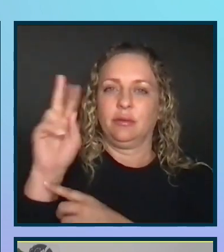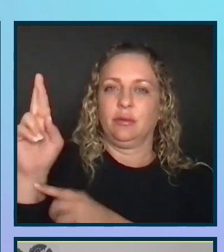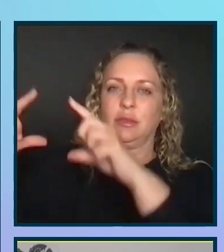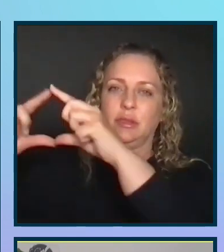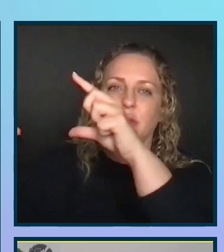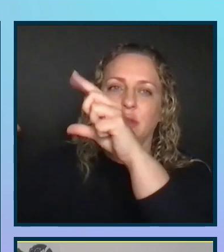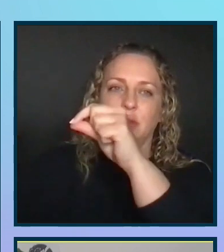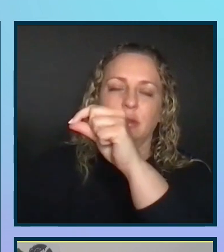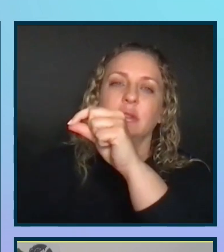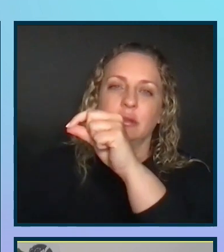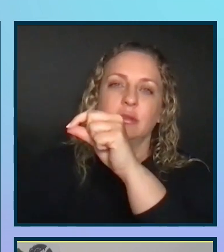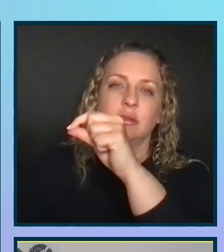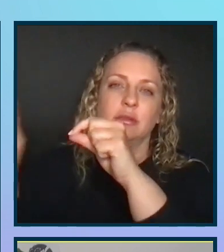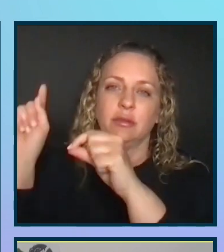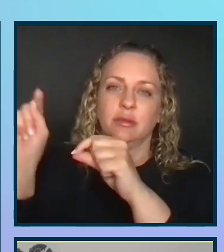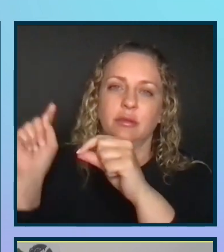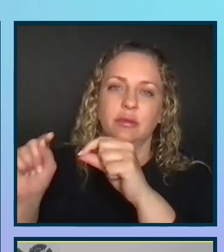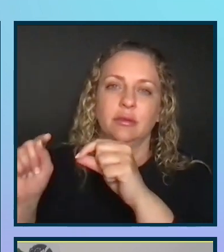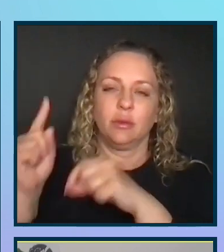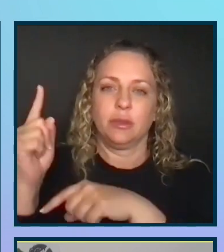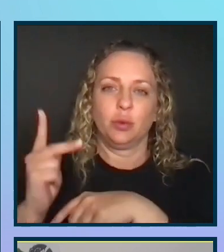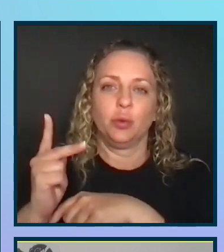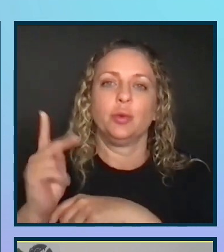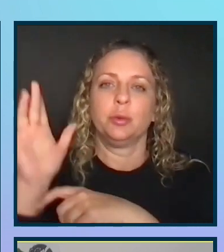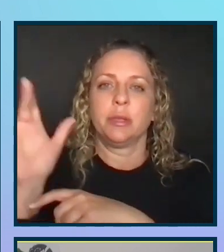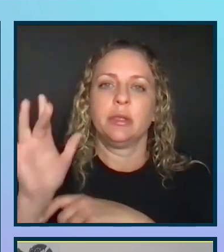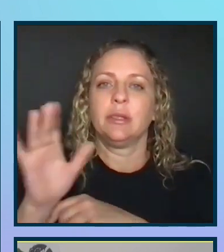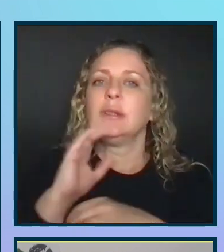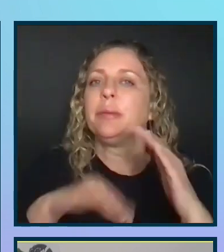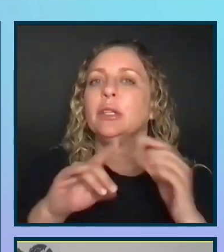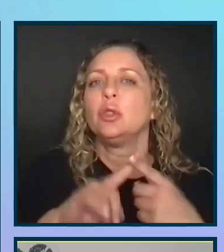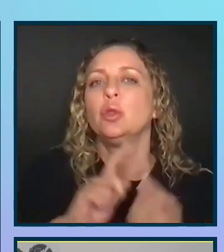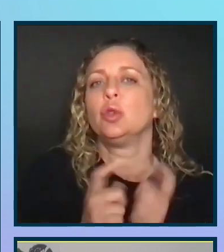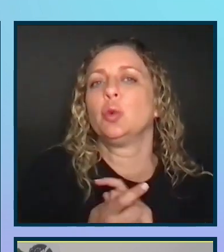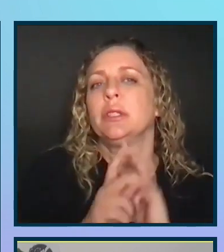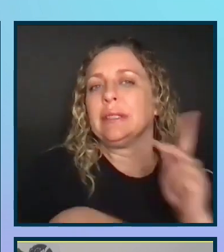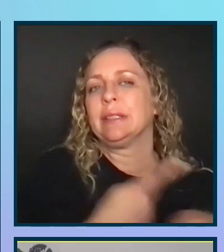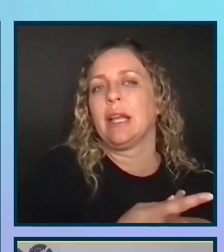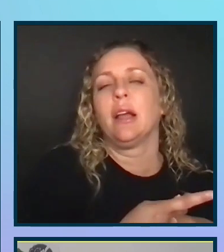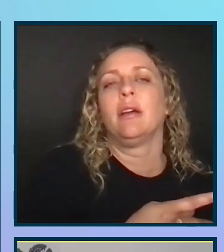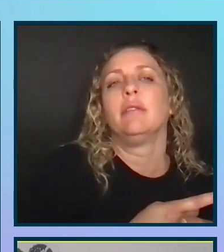I have two weird buttons. And it's basically to switch this tile from the graph to the table view.